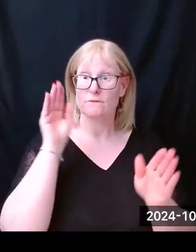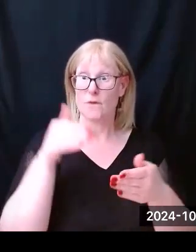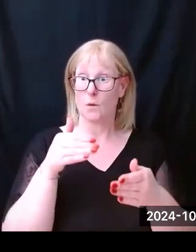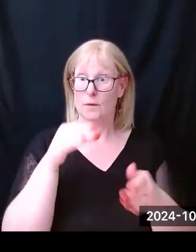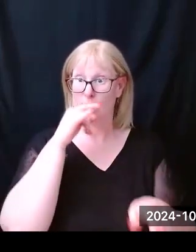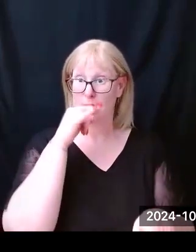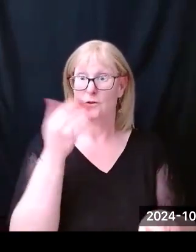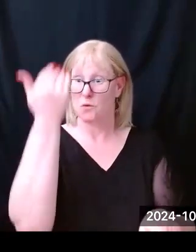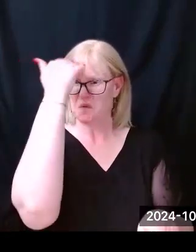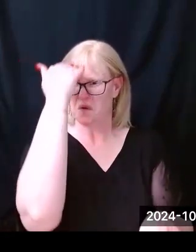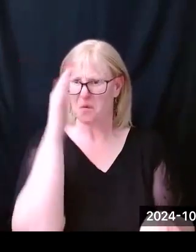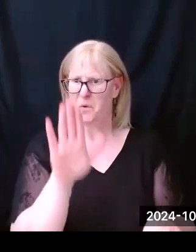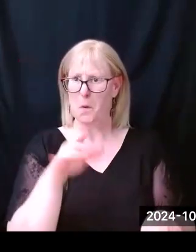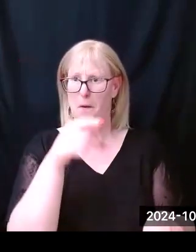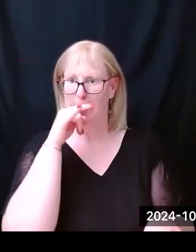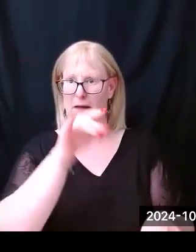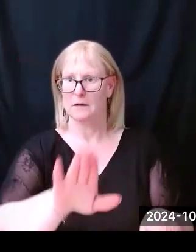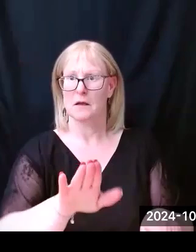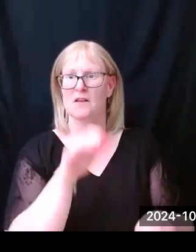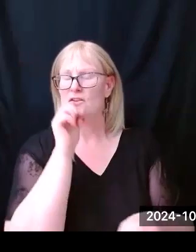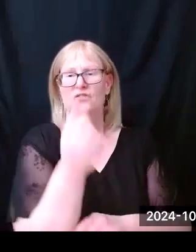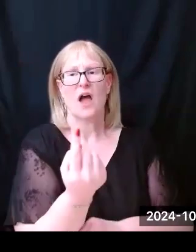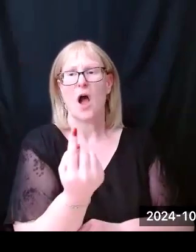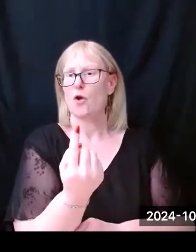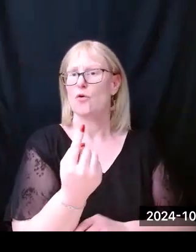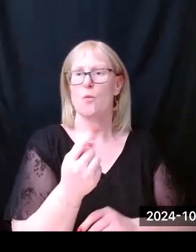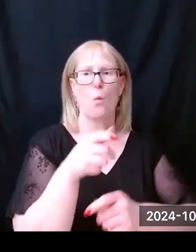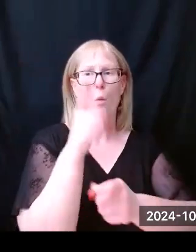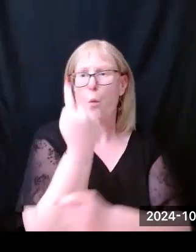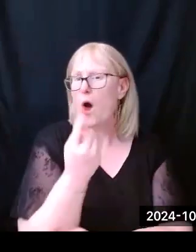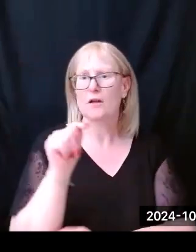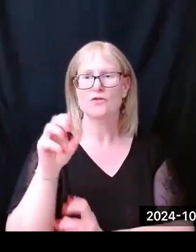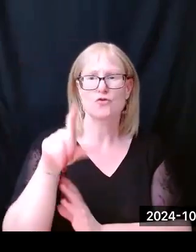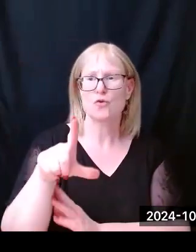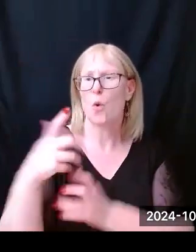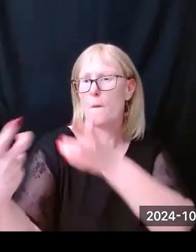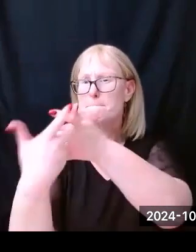size fits all. There's nuance to it, meaning there are micro details.